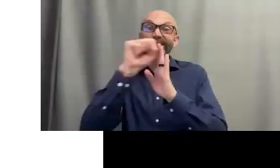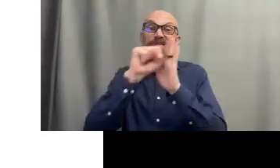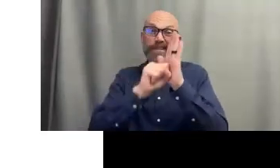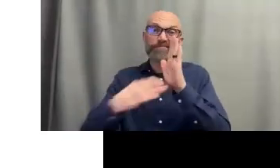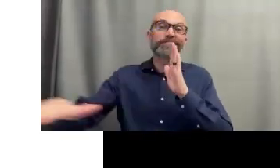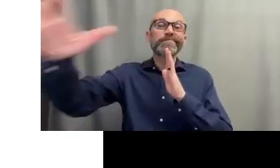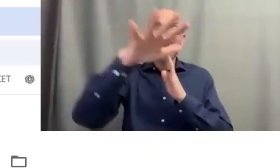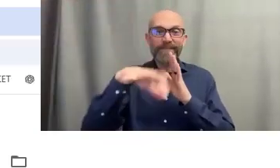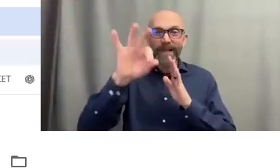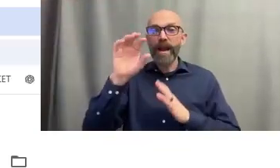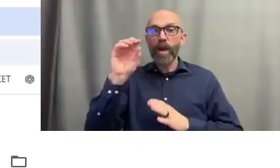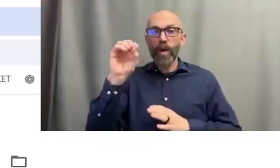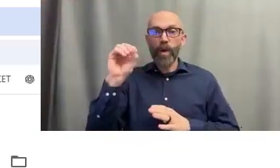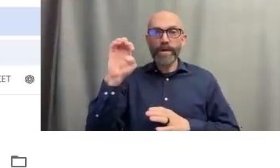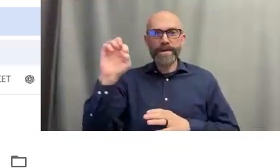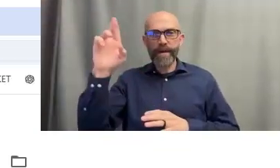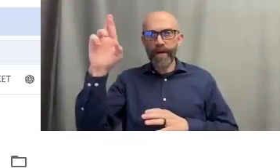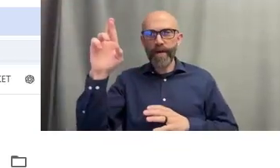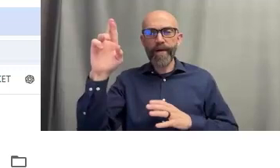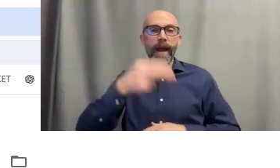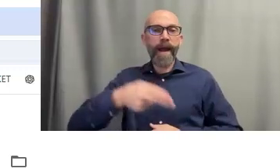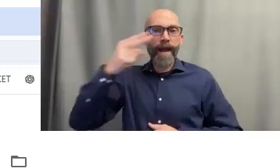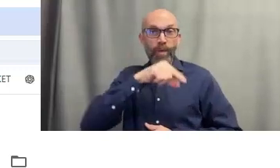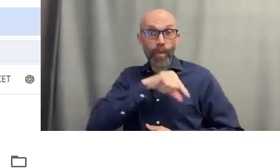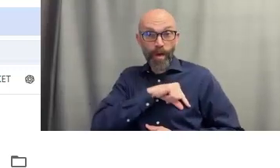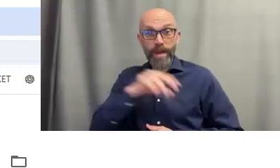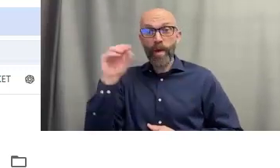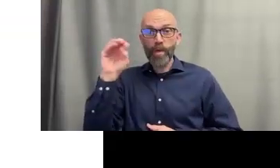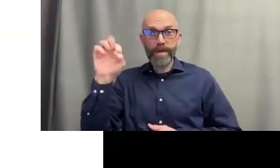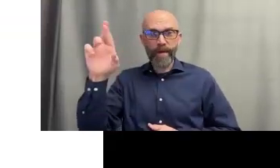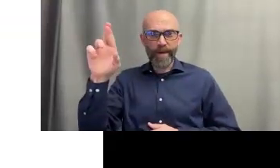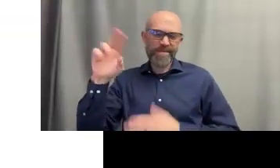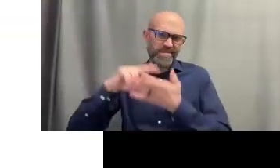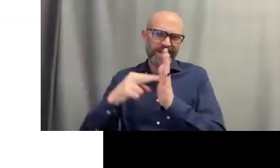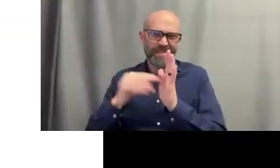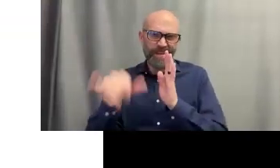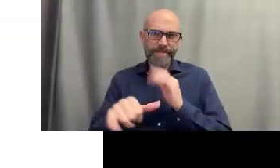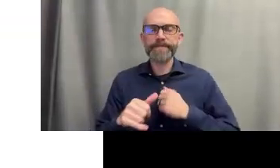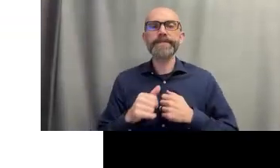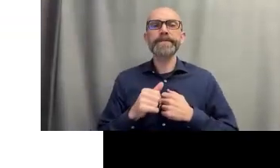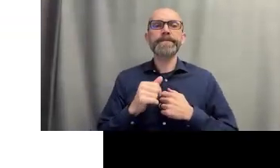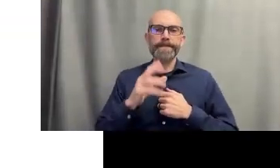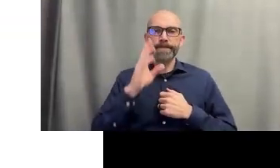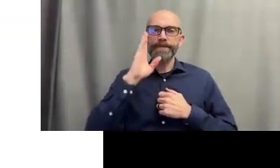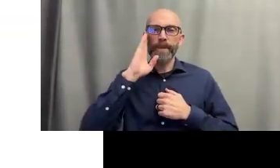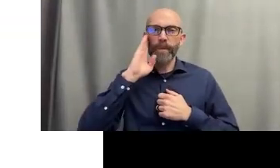find OER, high quality OER that is. We're gonna run through,